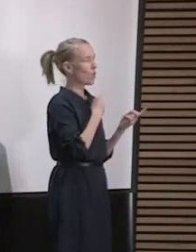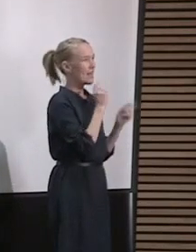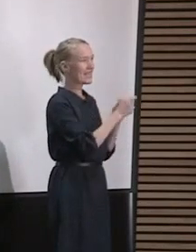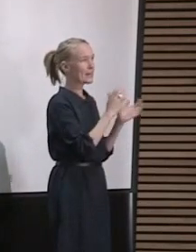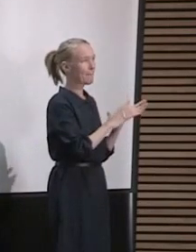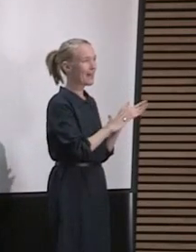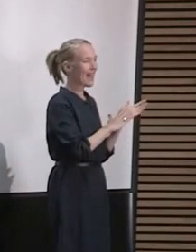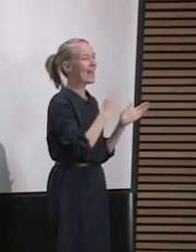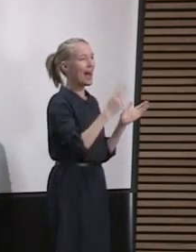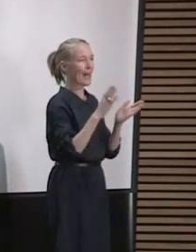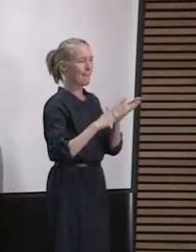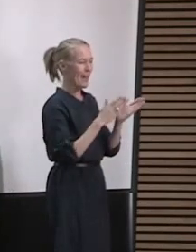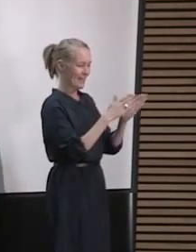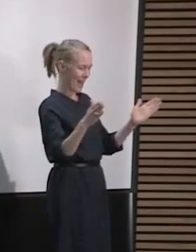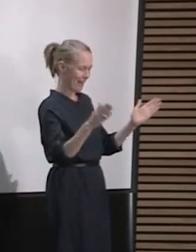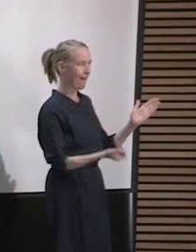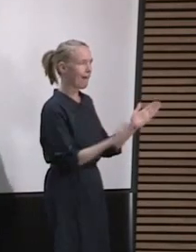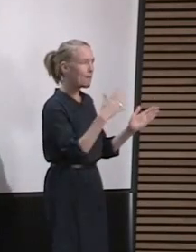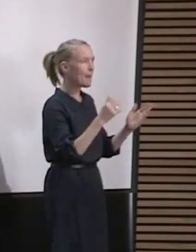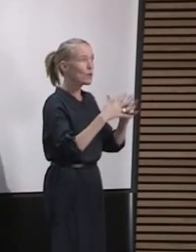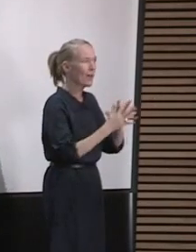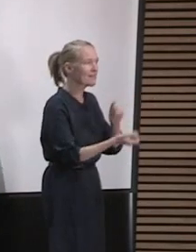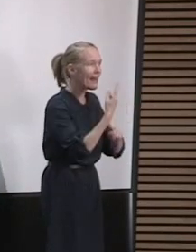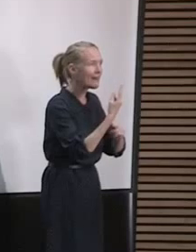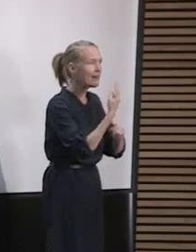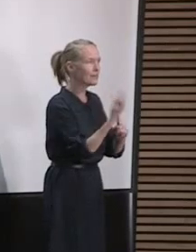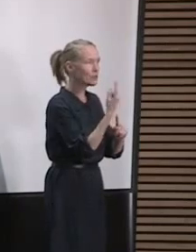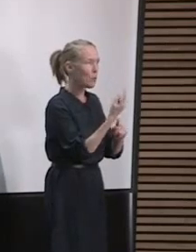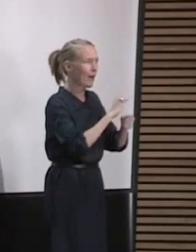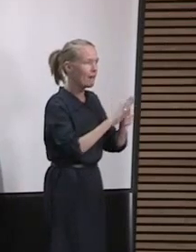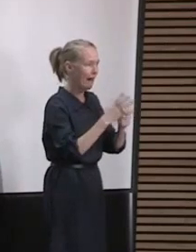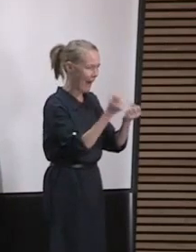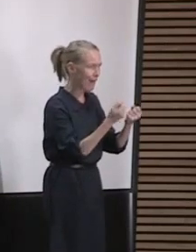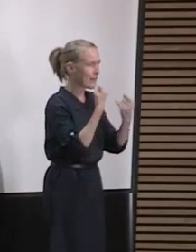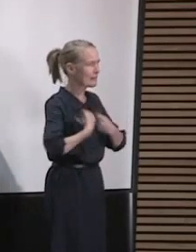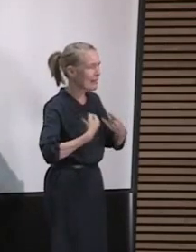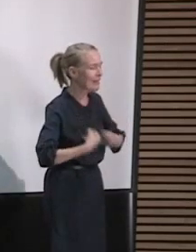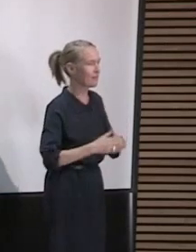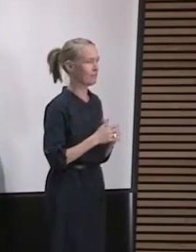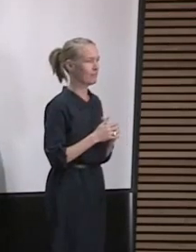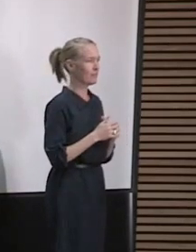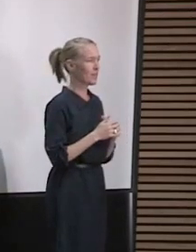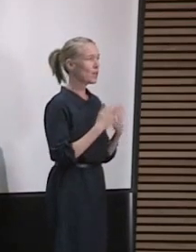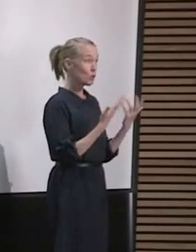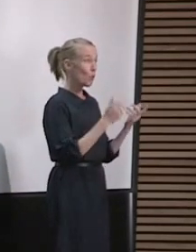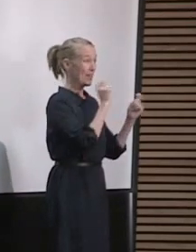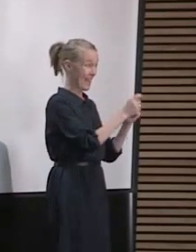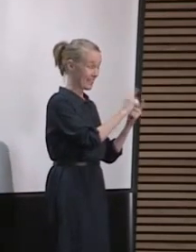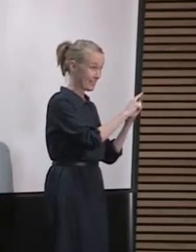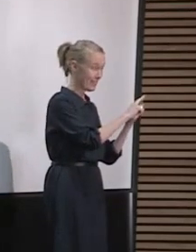between times. You have to have infection controls. You have to have PPE use. And even